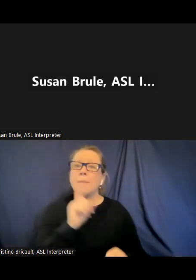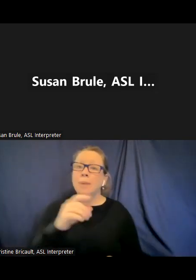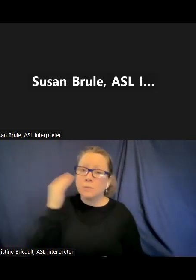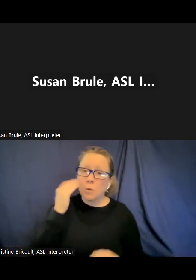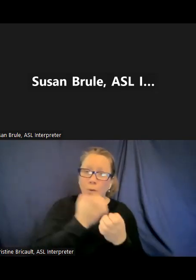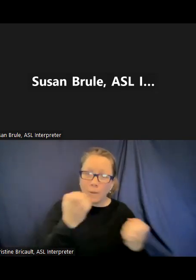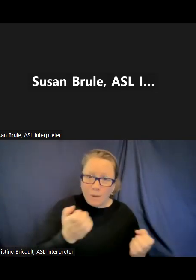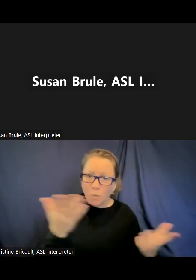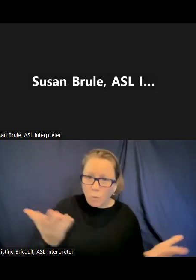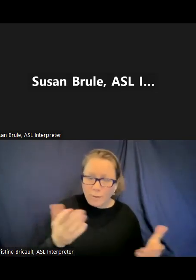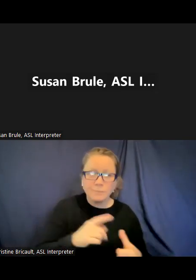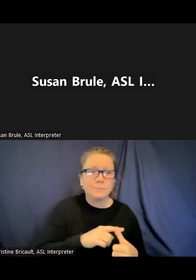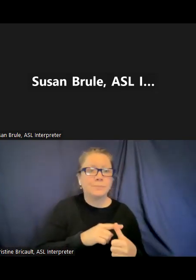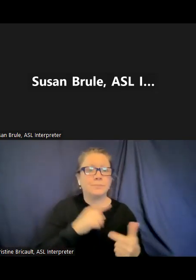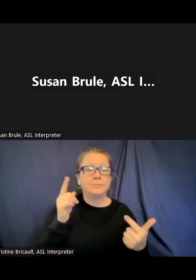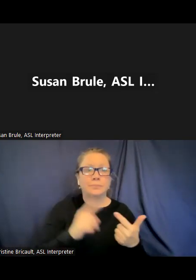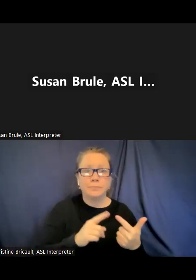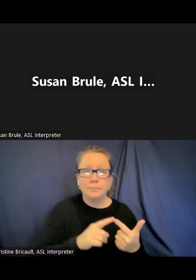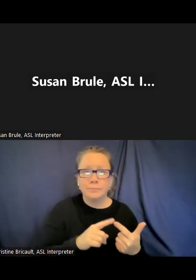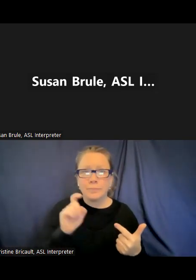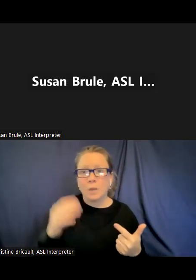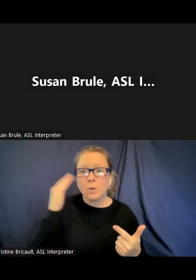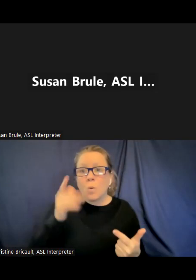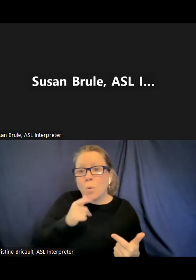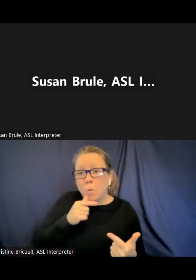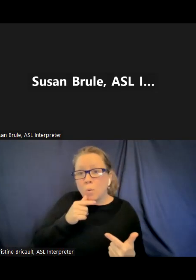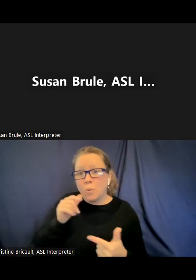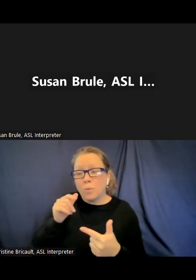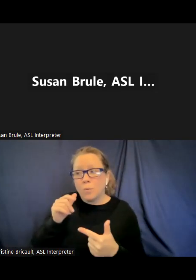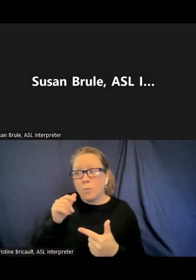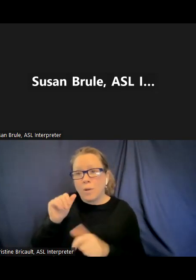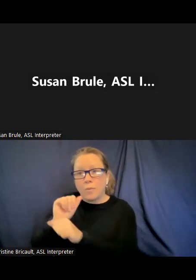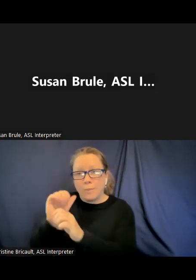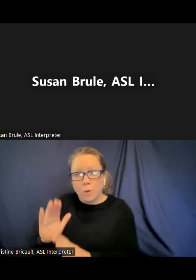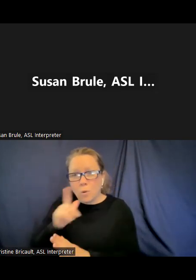They're probably going to need to know who is employee is who will receive the equipment,